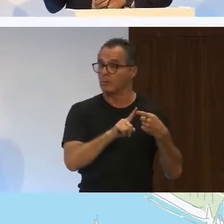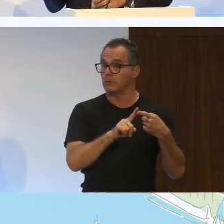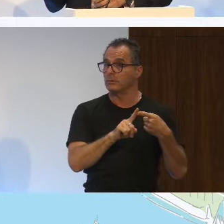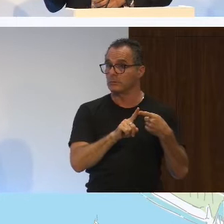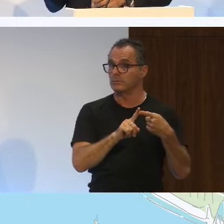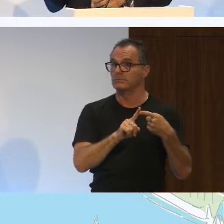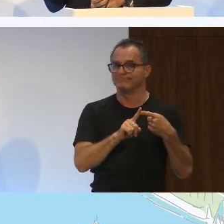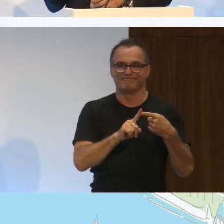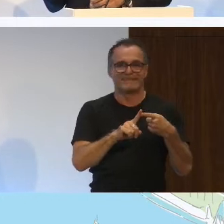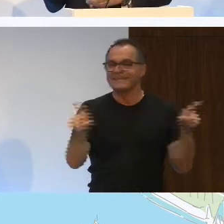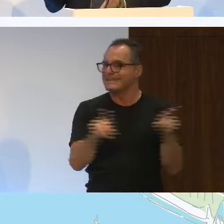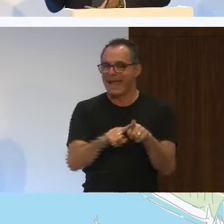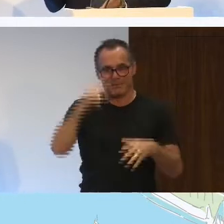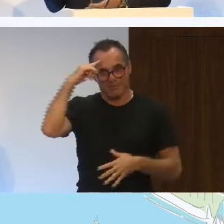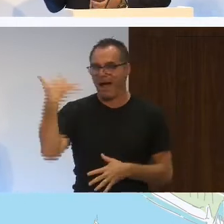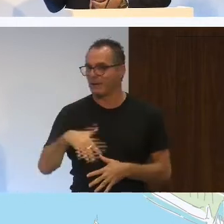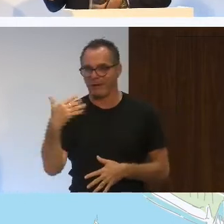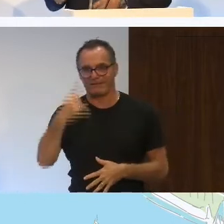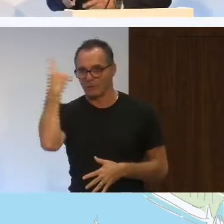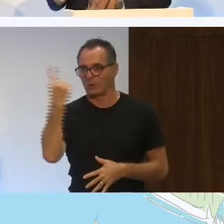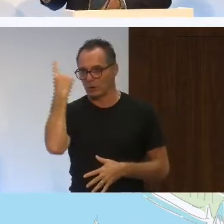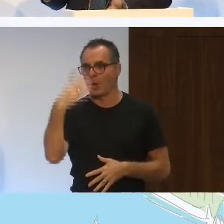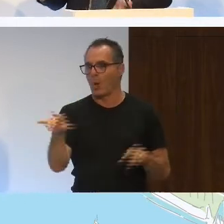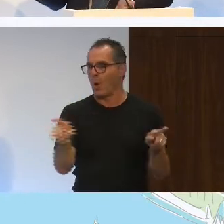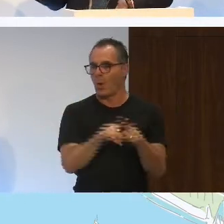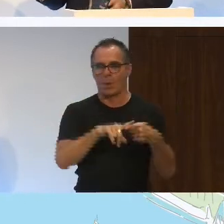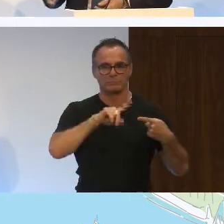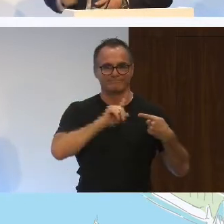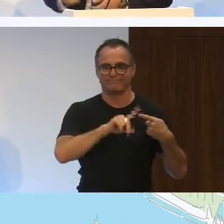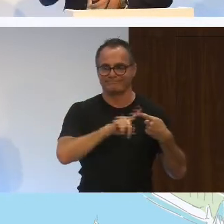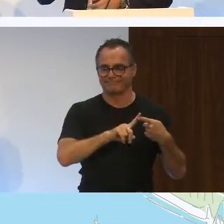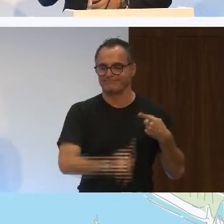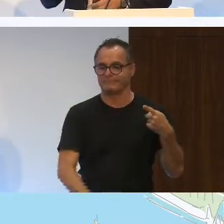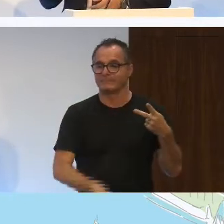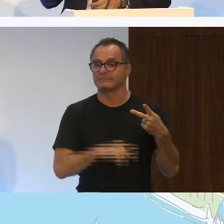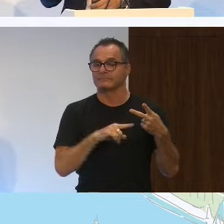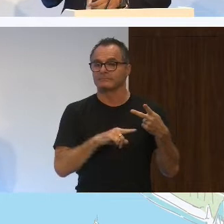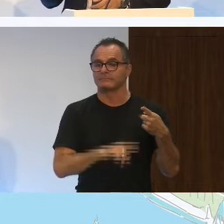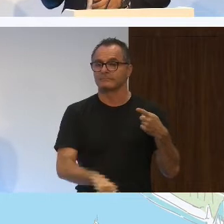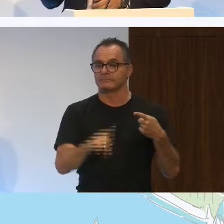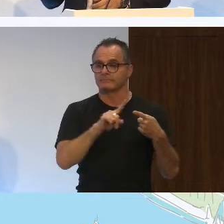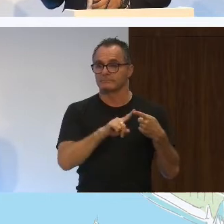from the very explosive might of a migraine attack. It's very hard to know. The other one is hearing loss.